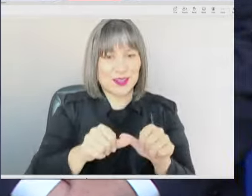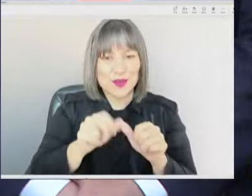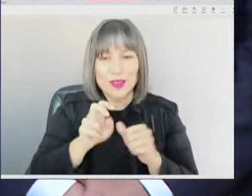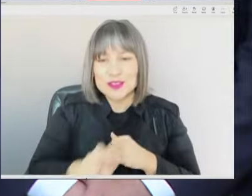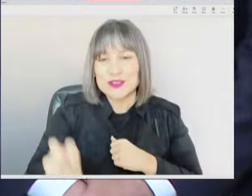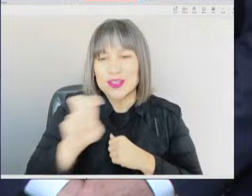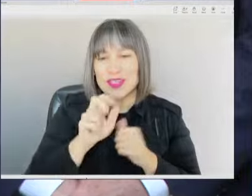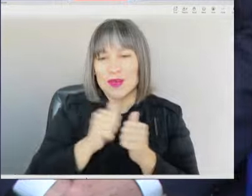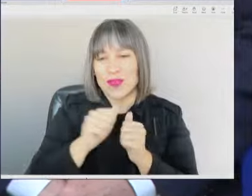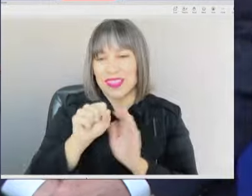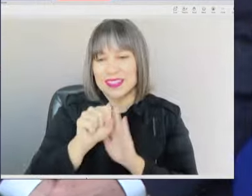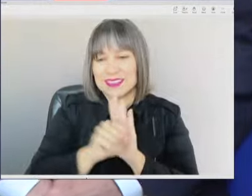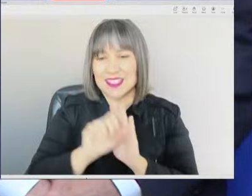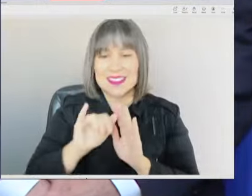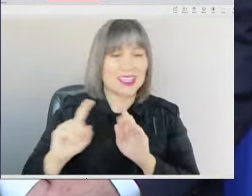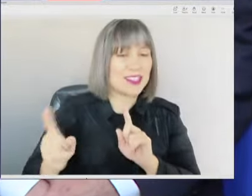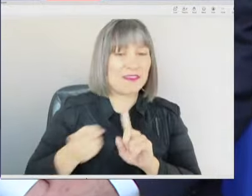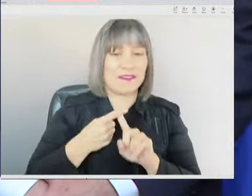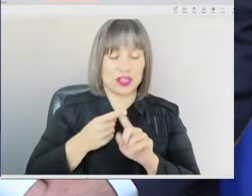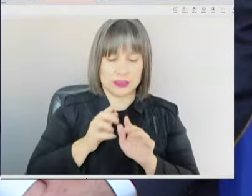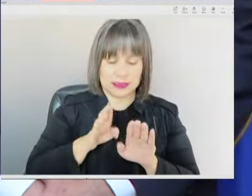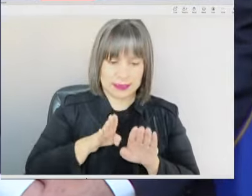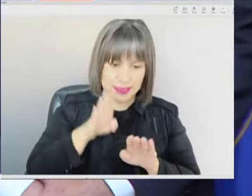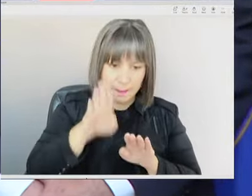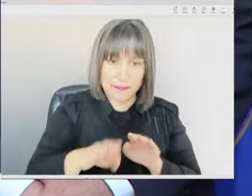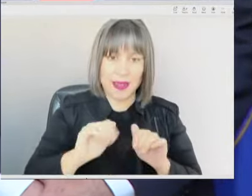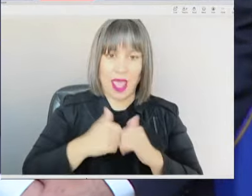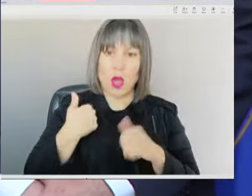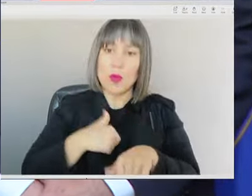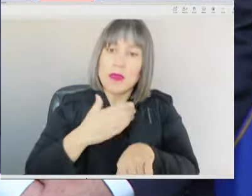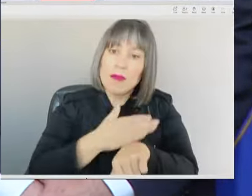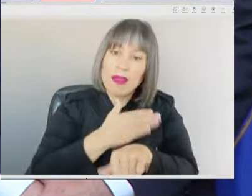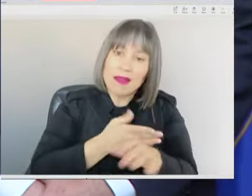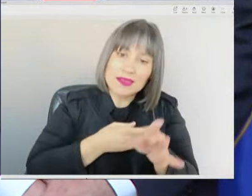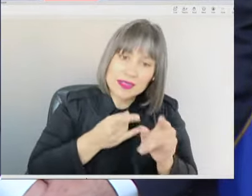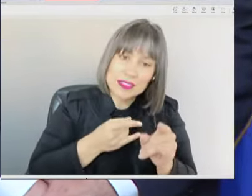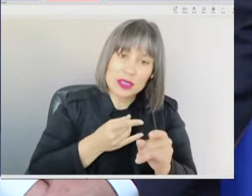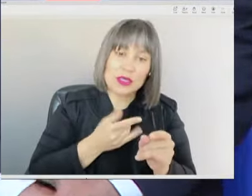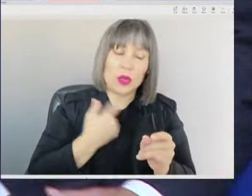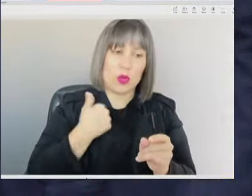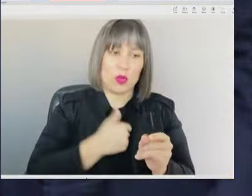step in how we modernize efficiently and we bring innovation and solutions into Medicaid.